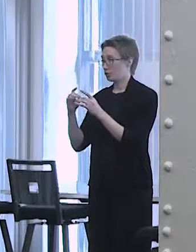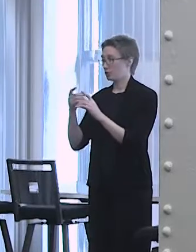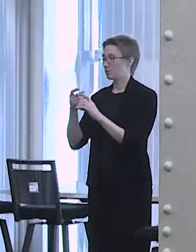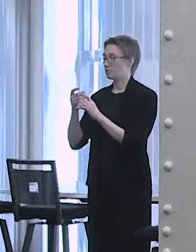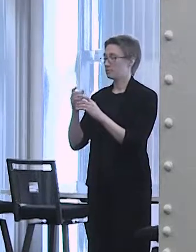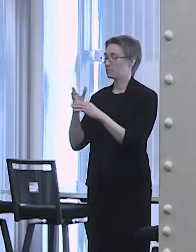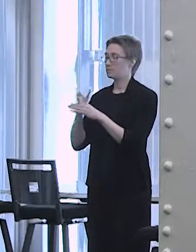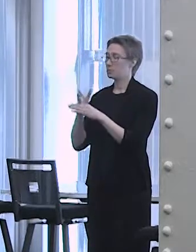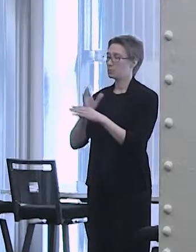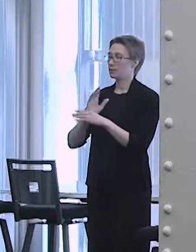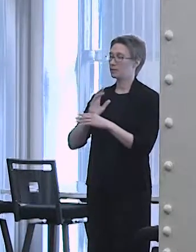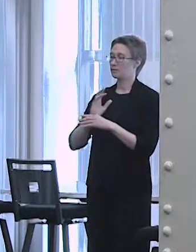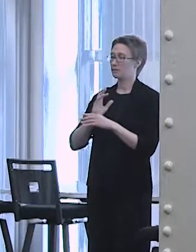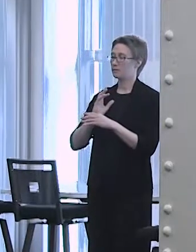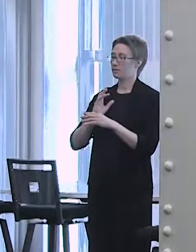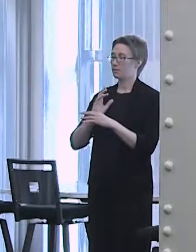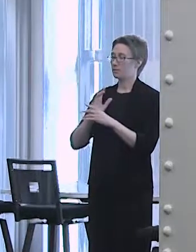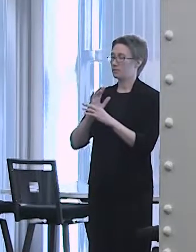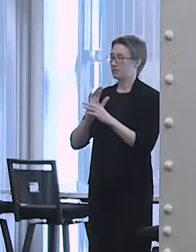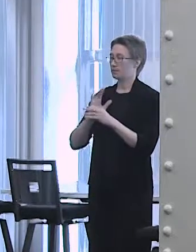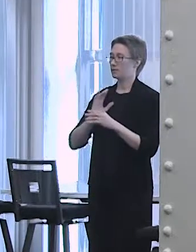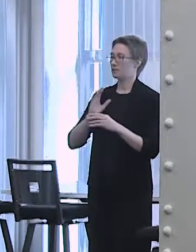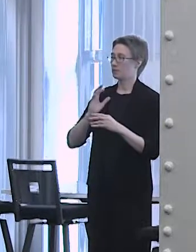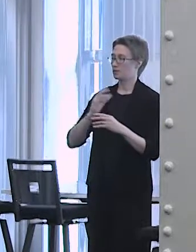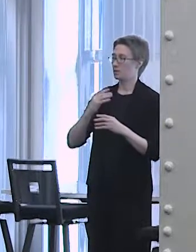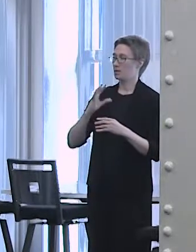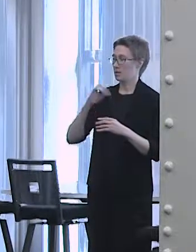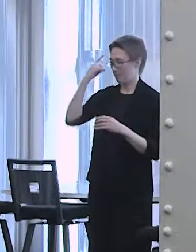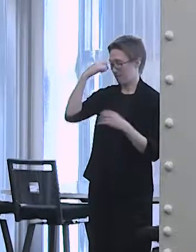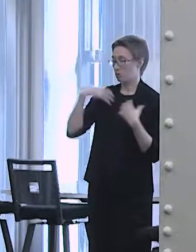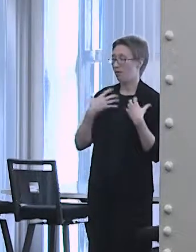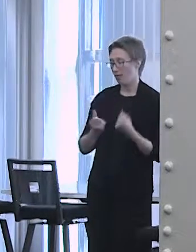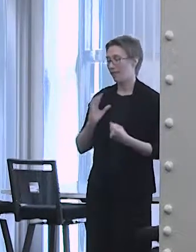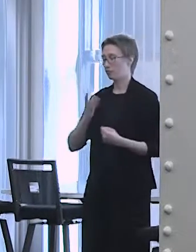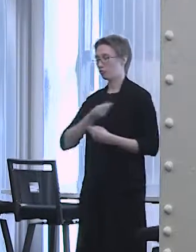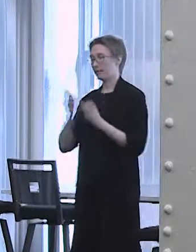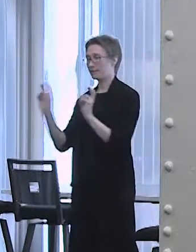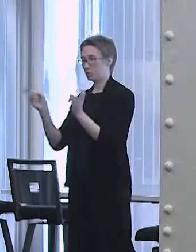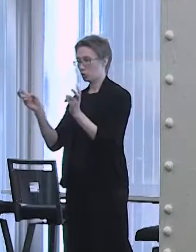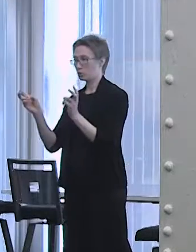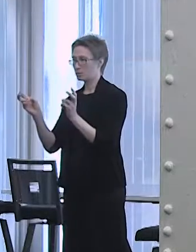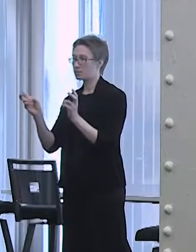It's something that can't be dismissed, and it's also something that shouldn't be used